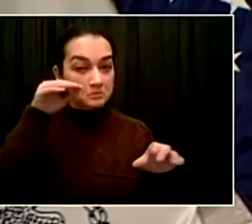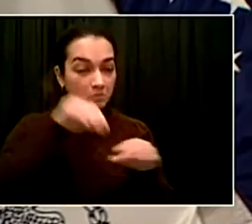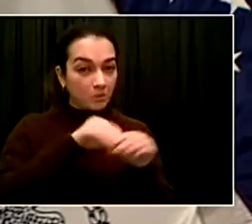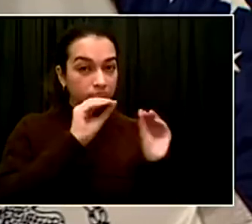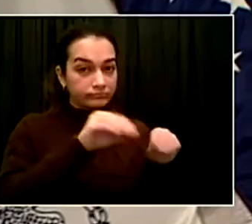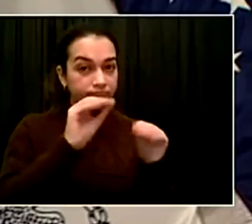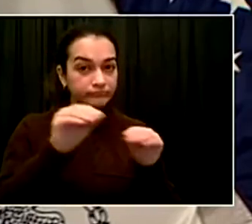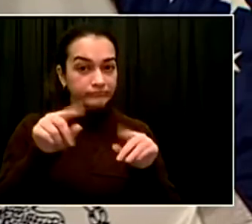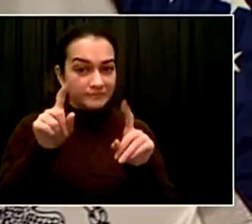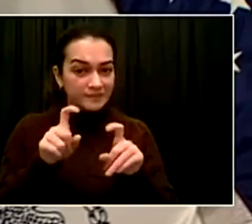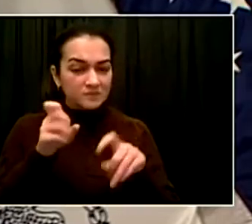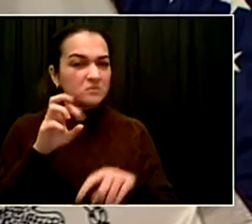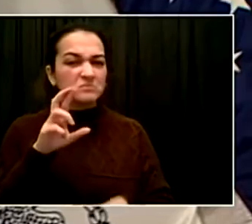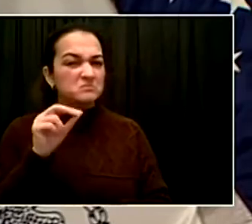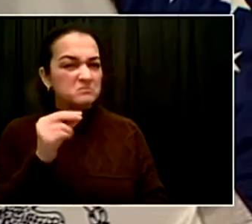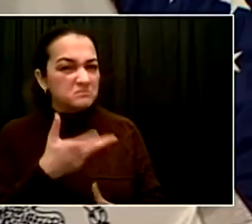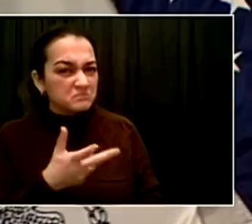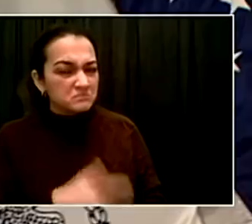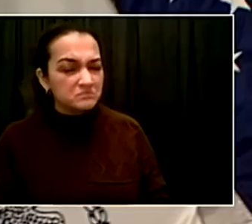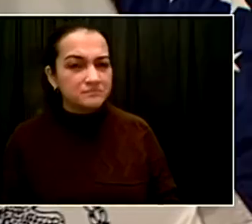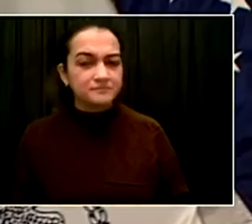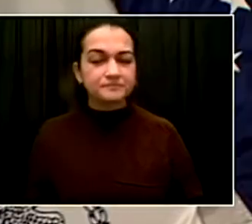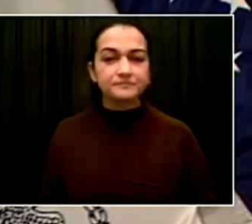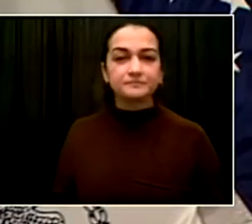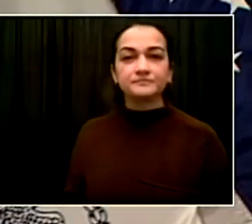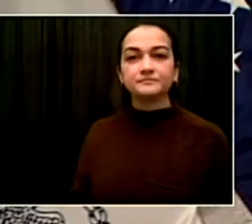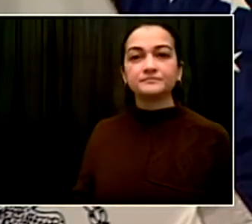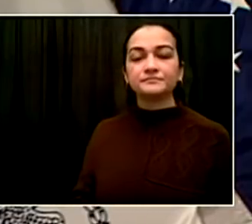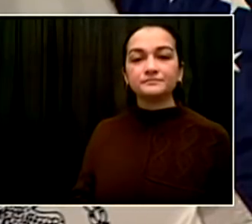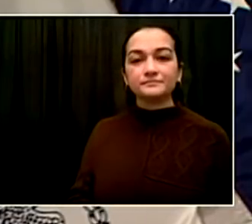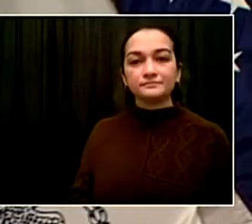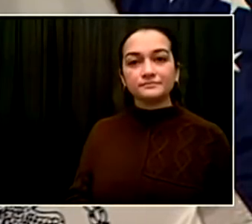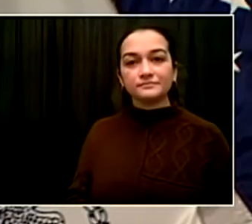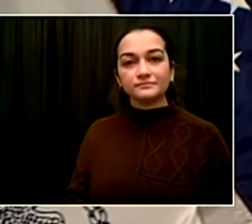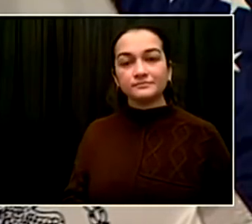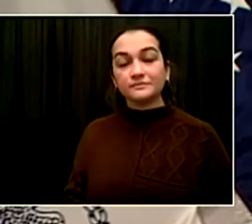IF NOT, WHY NOT?